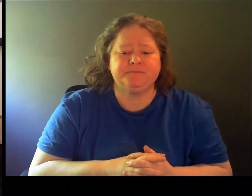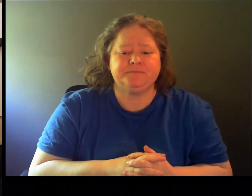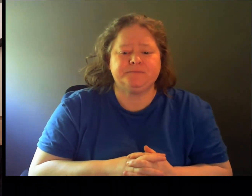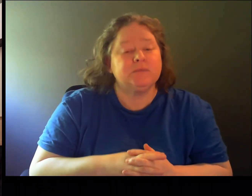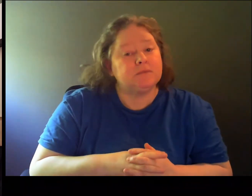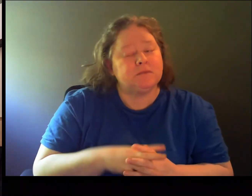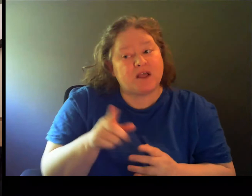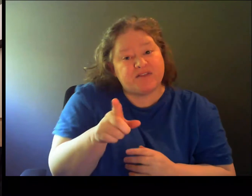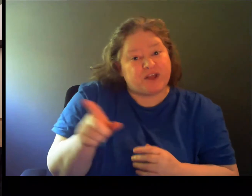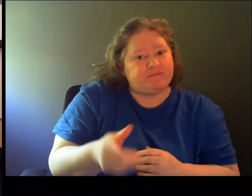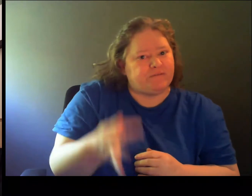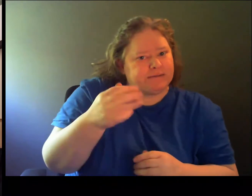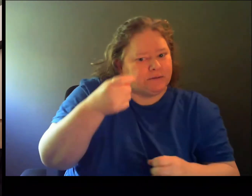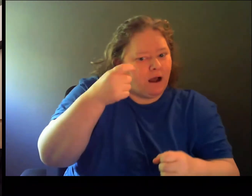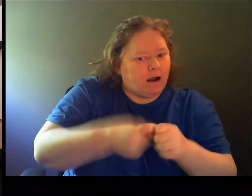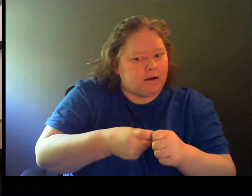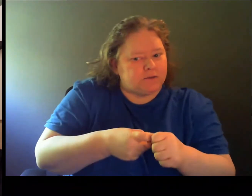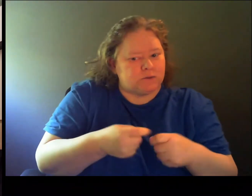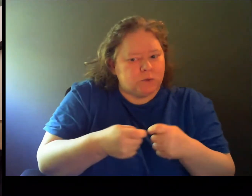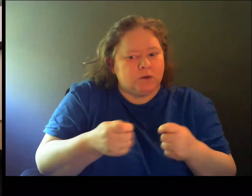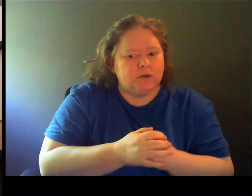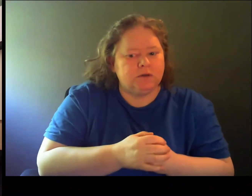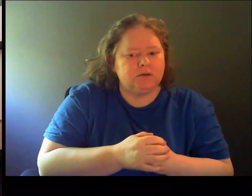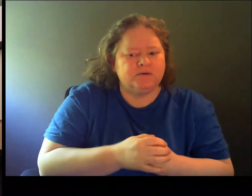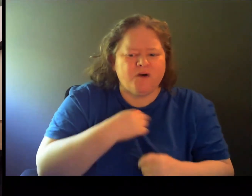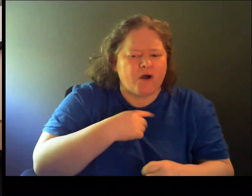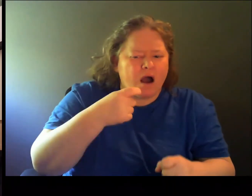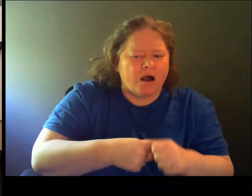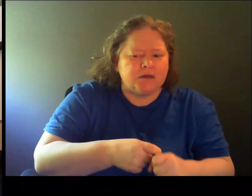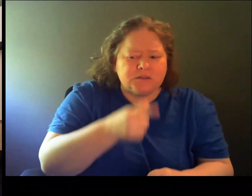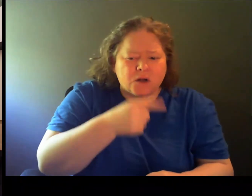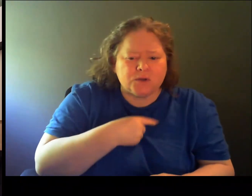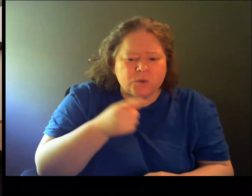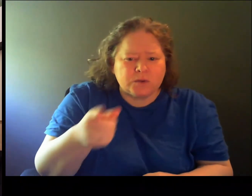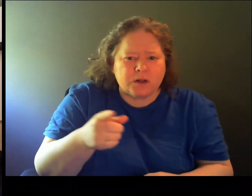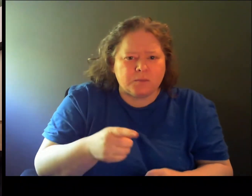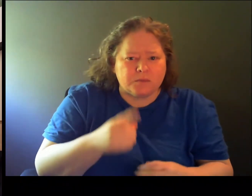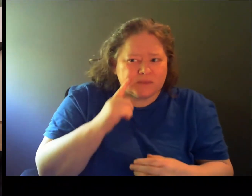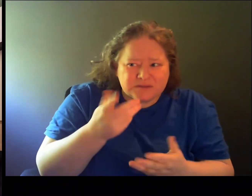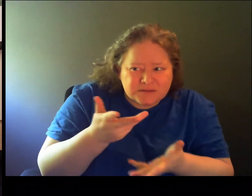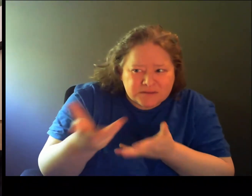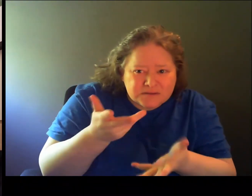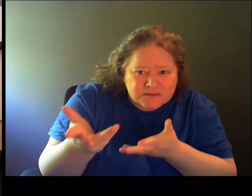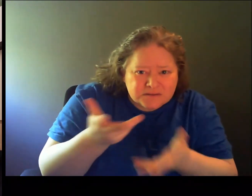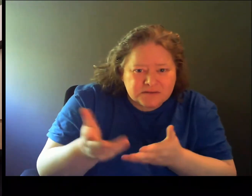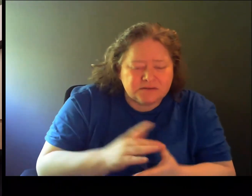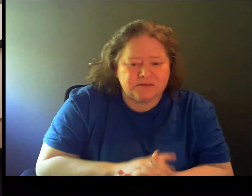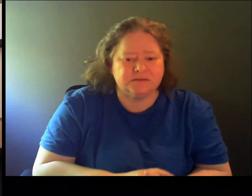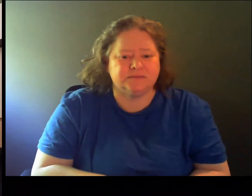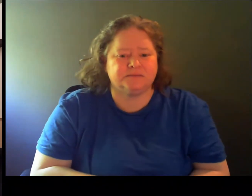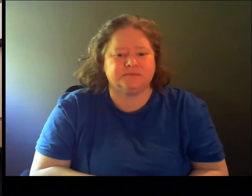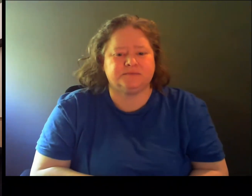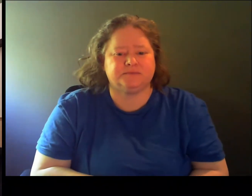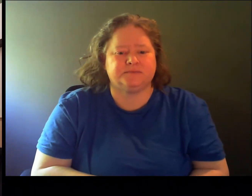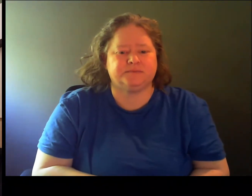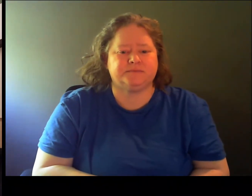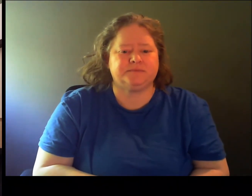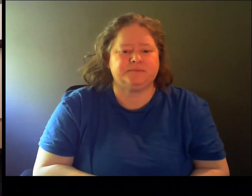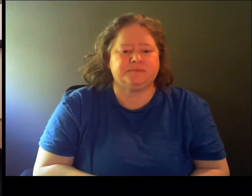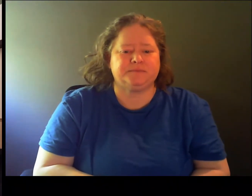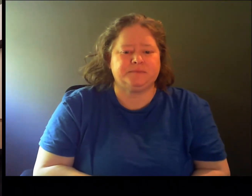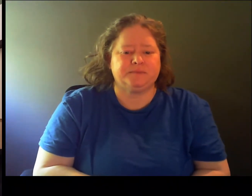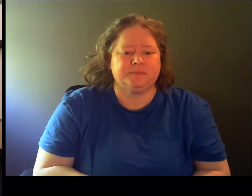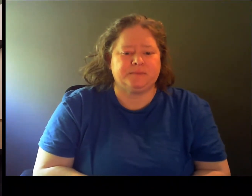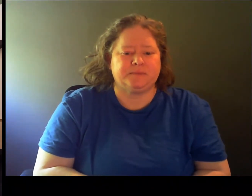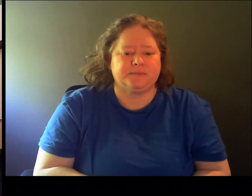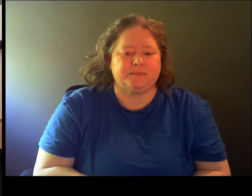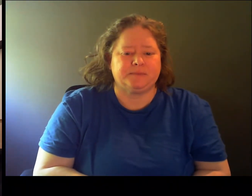They're finding it hard too. It's very hard talking to them every day, not knowing when I’m going to see them.